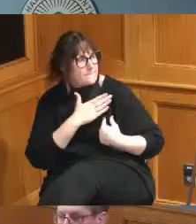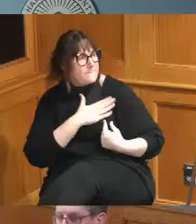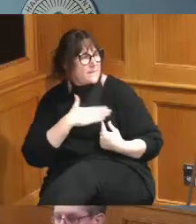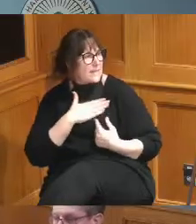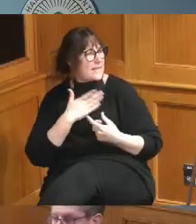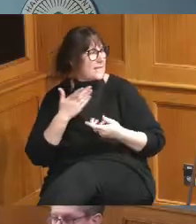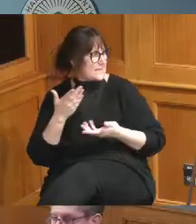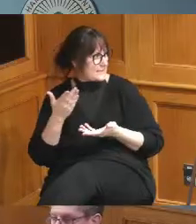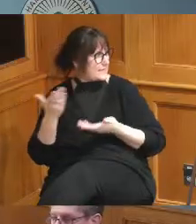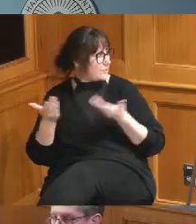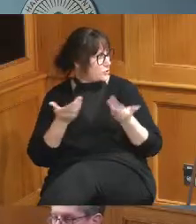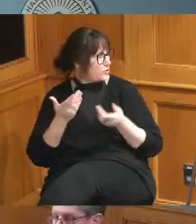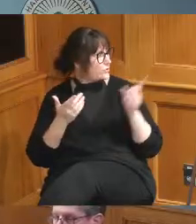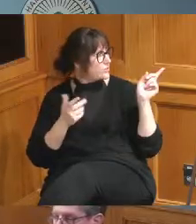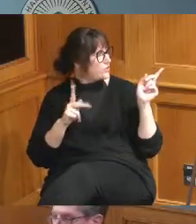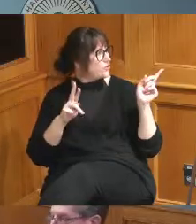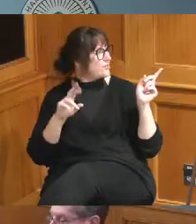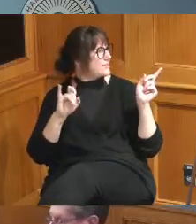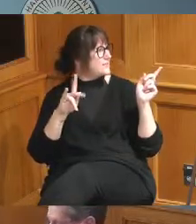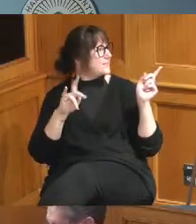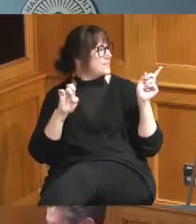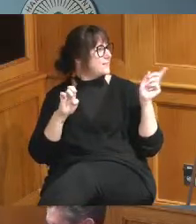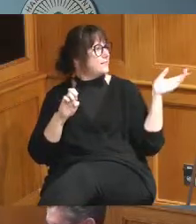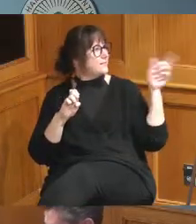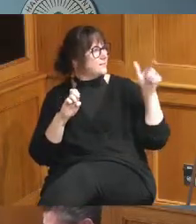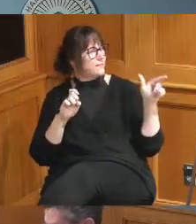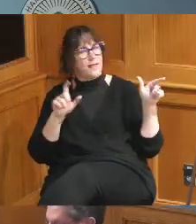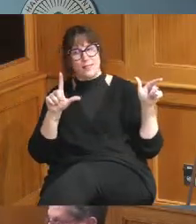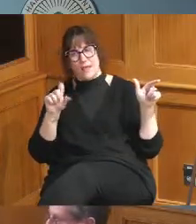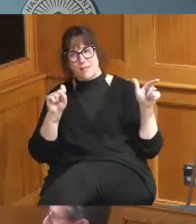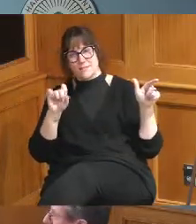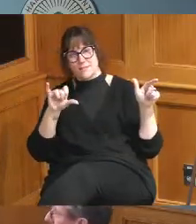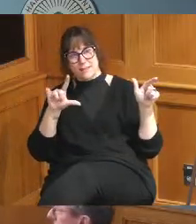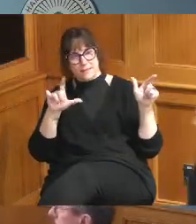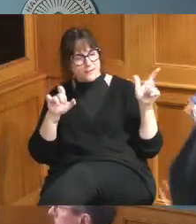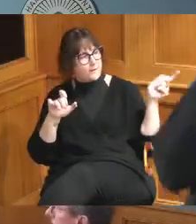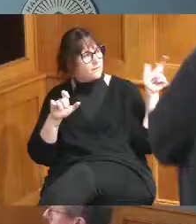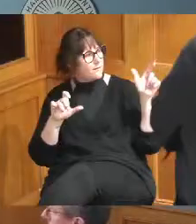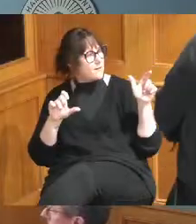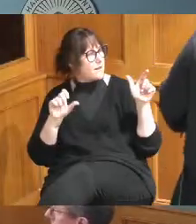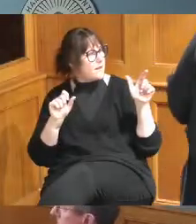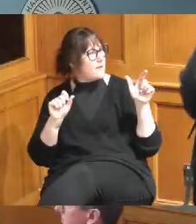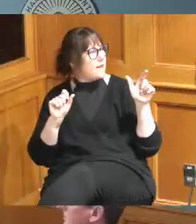that end Christy Rell Assistant Clerk Lesley hervy Clerk to the Board Stephanie samro Dumas